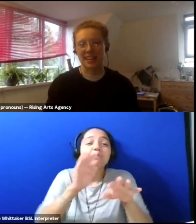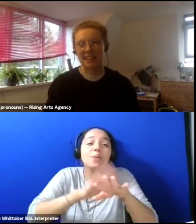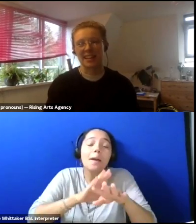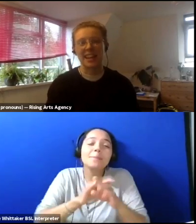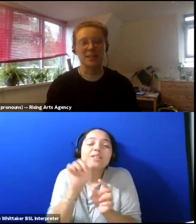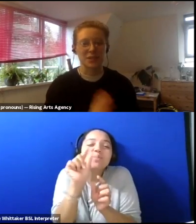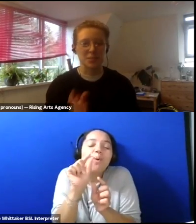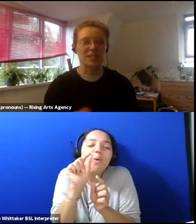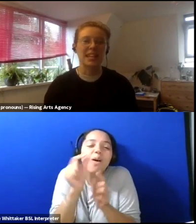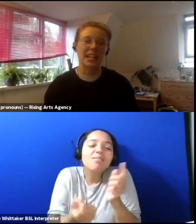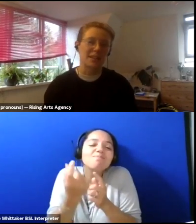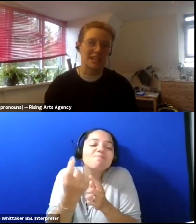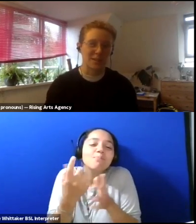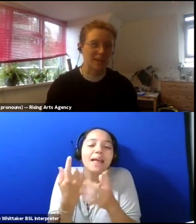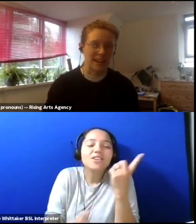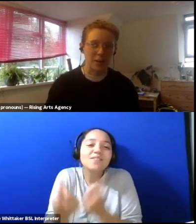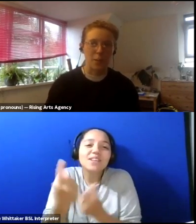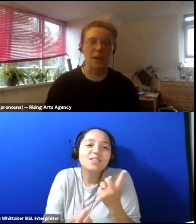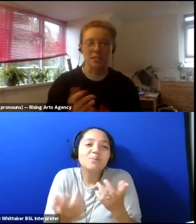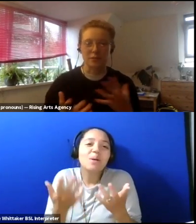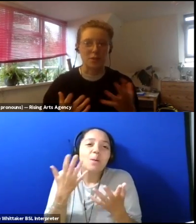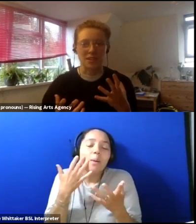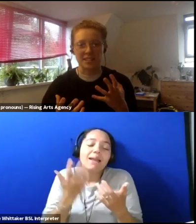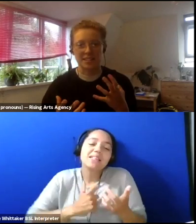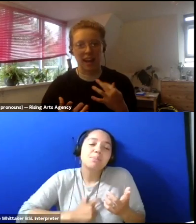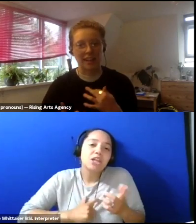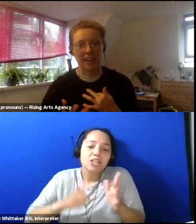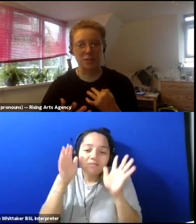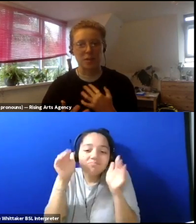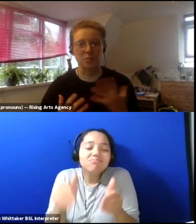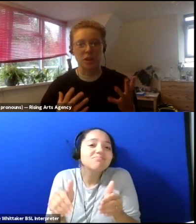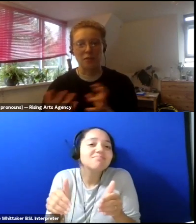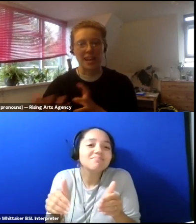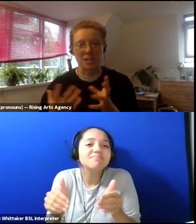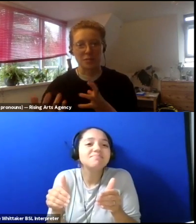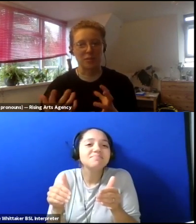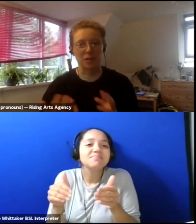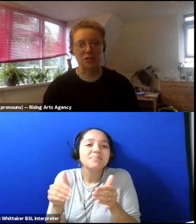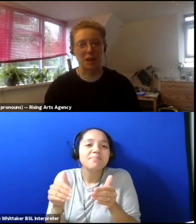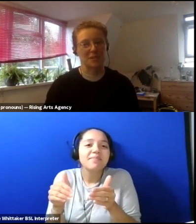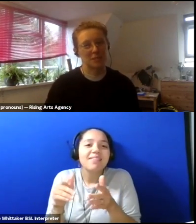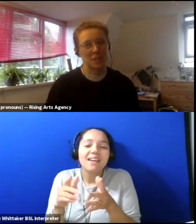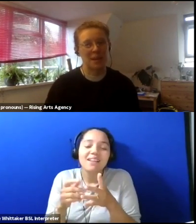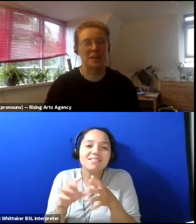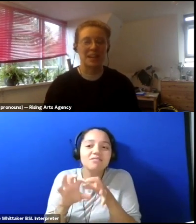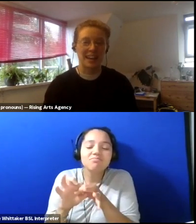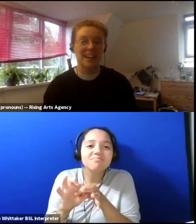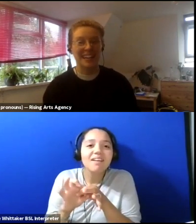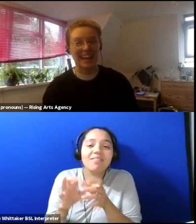It's that- an individual, particularly when it's very person-focused and relationships build for a long time, for someone to come back and be 'oh